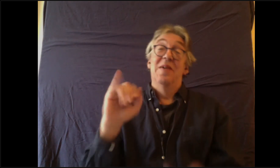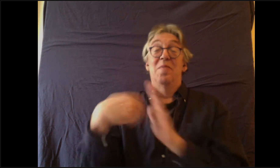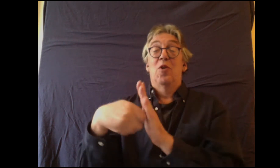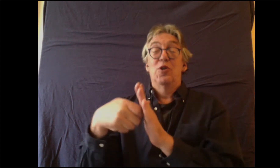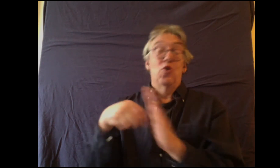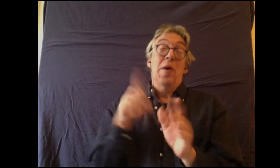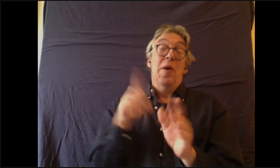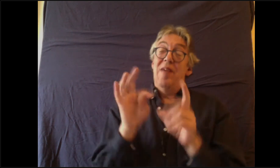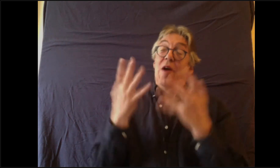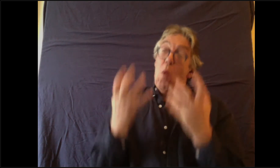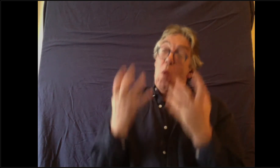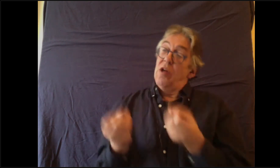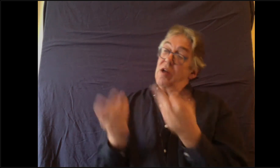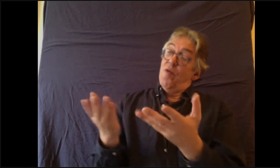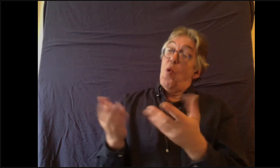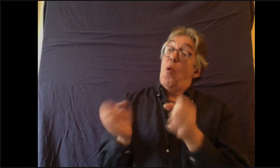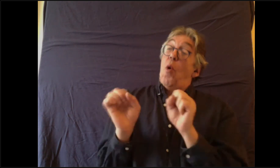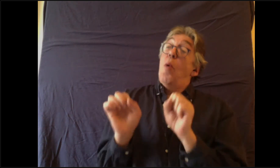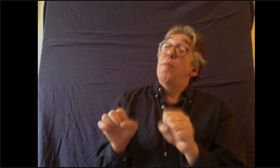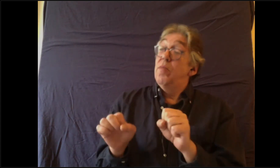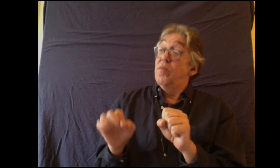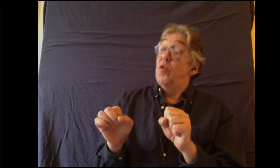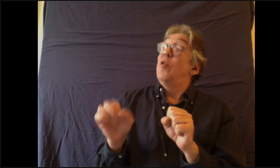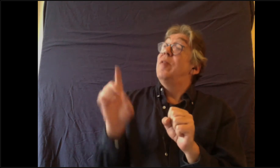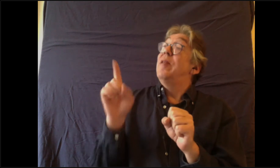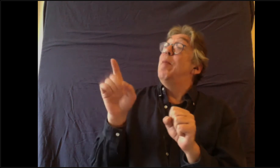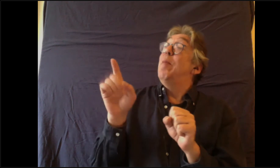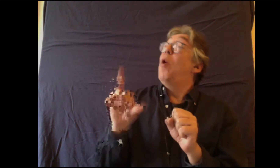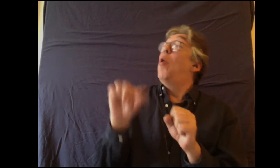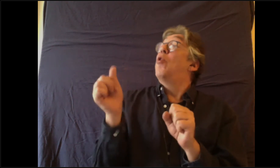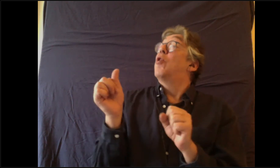for DPOs around the world to give their views to the EU.